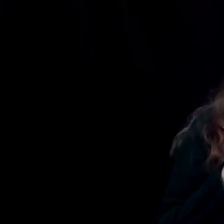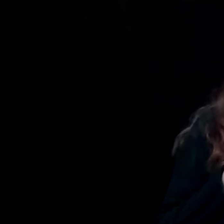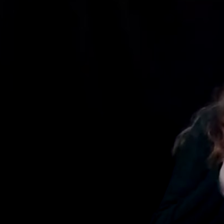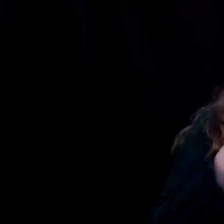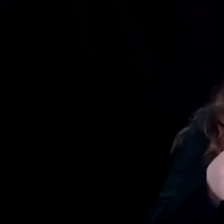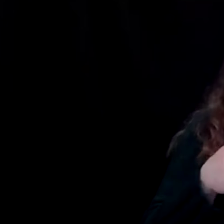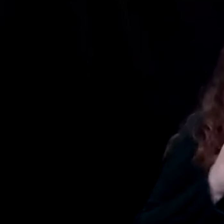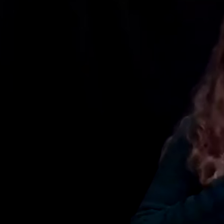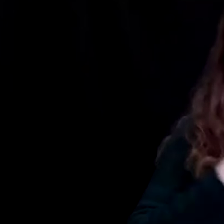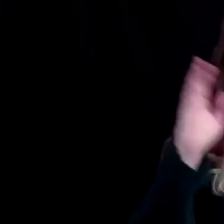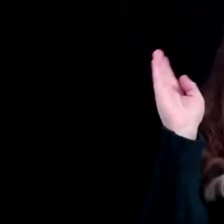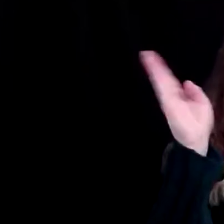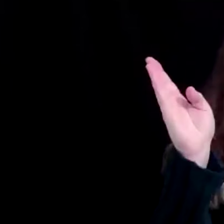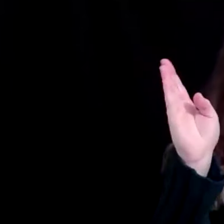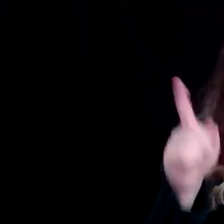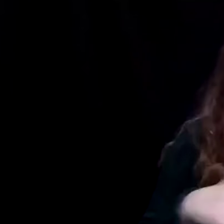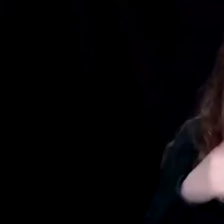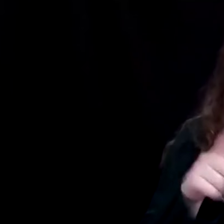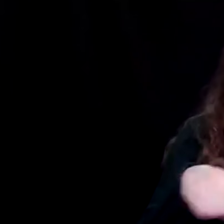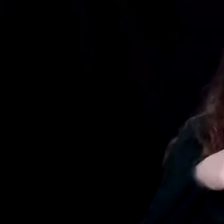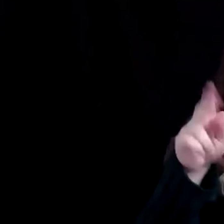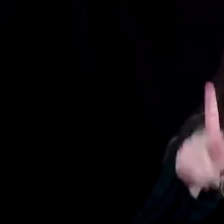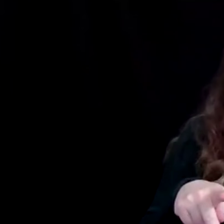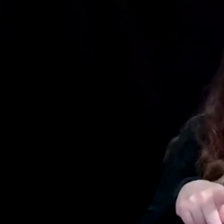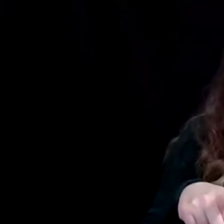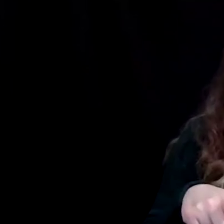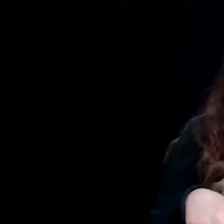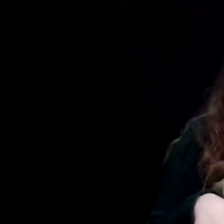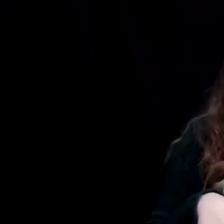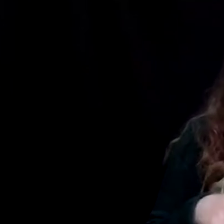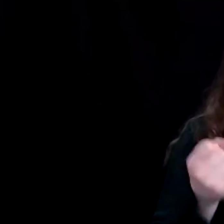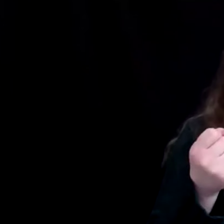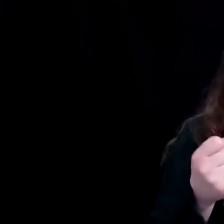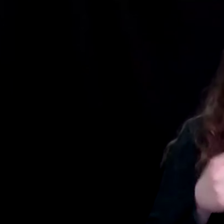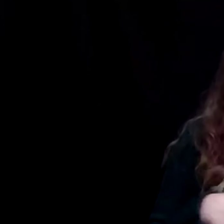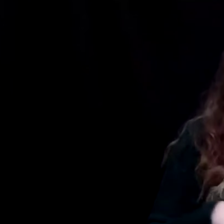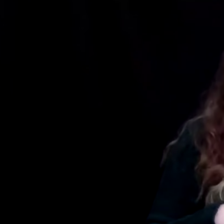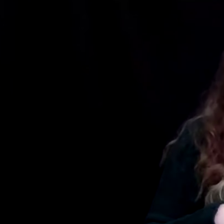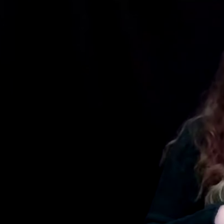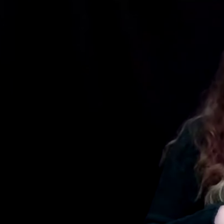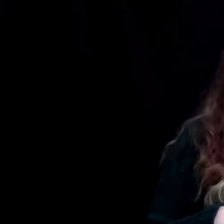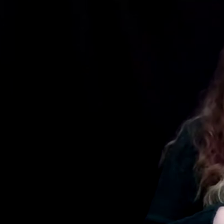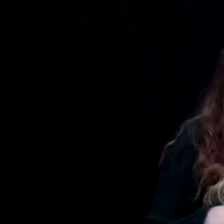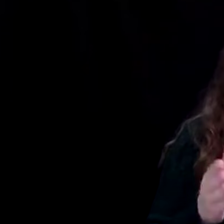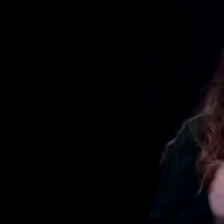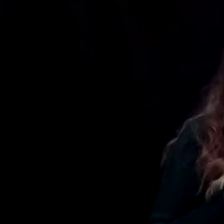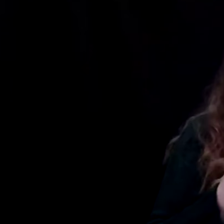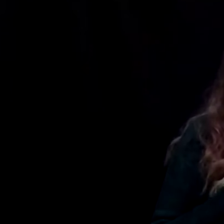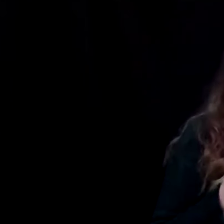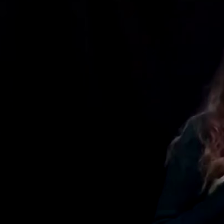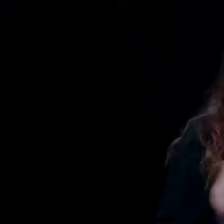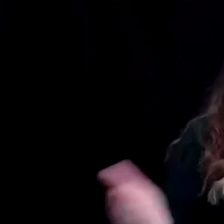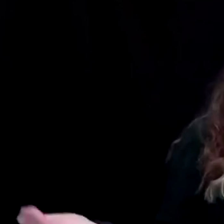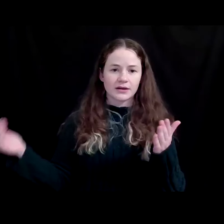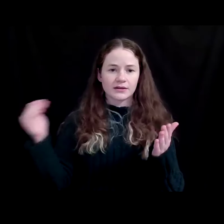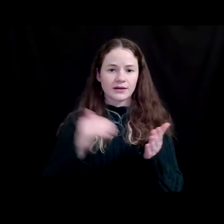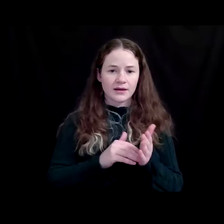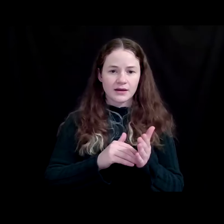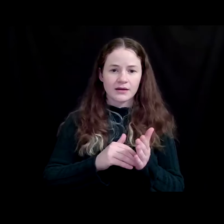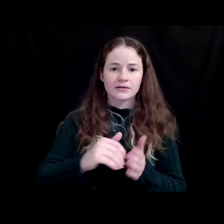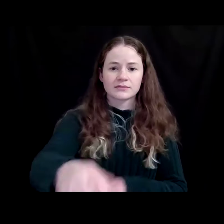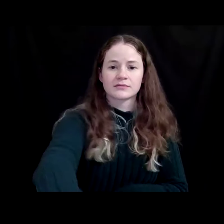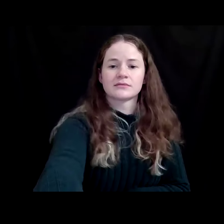Just a second here. to share again.